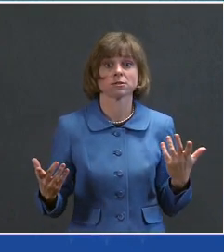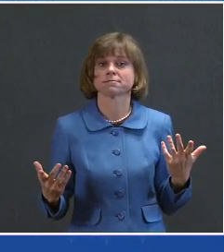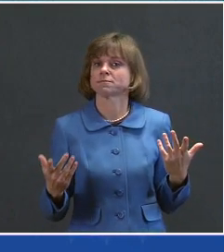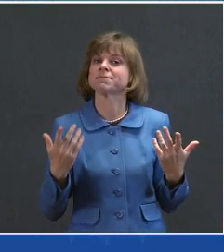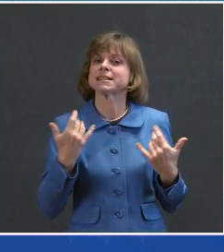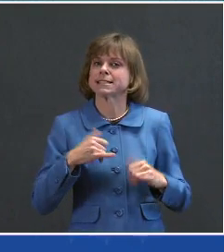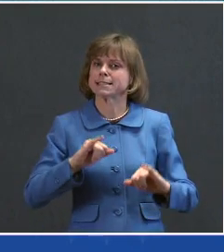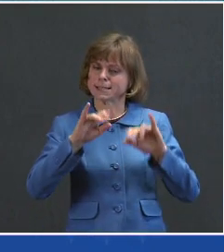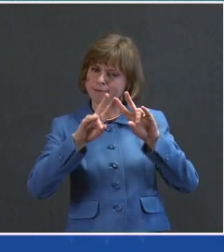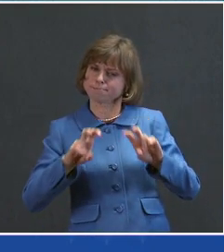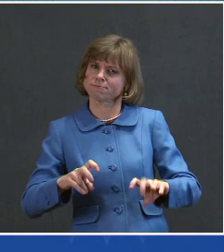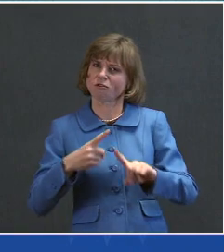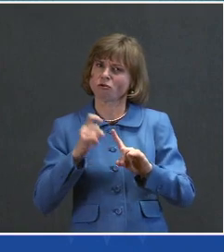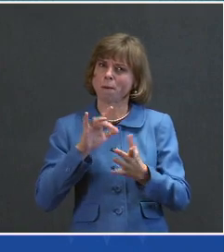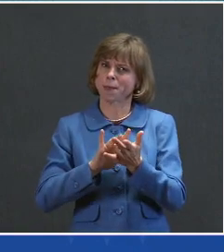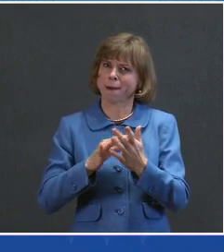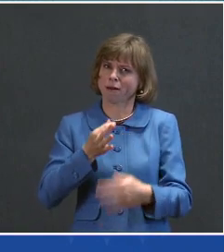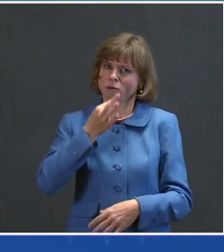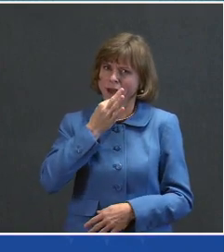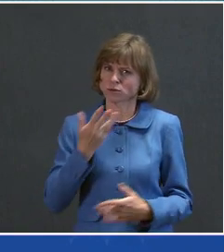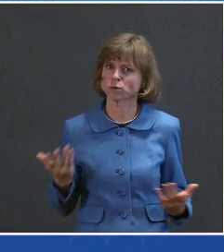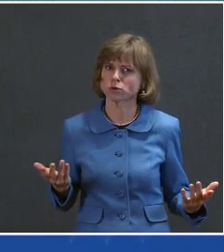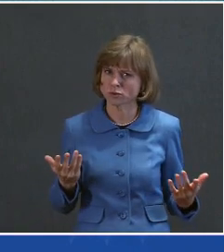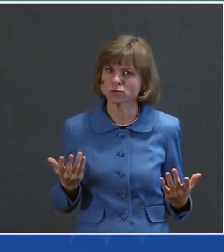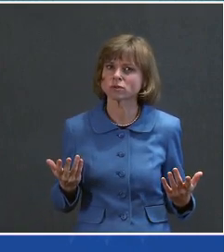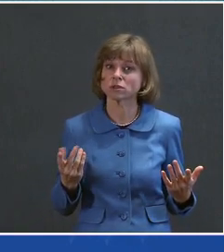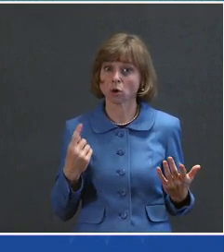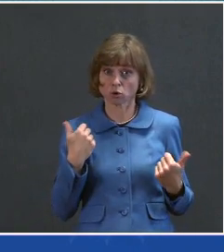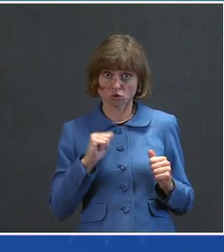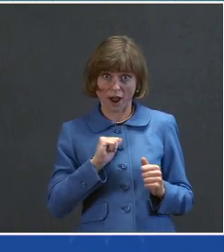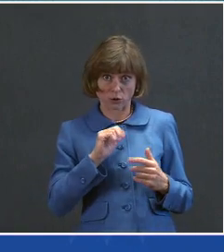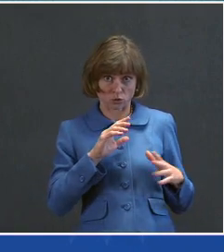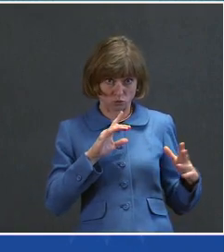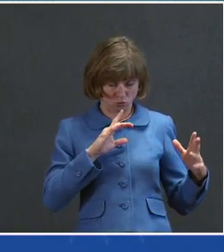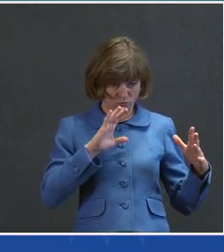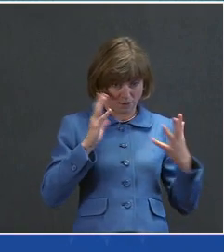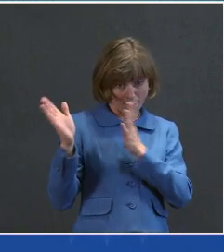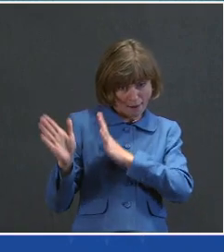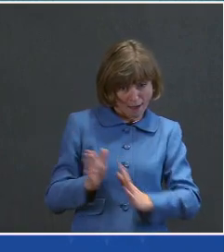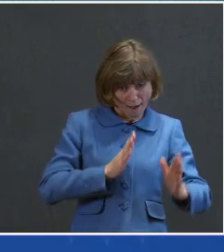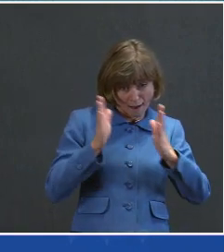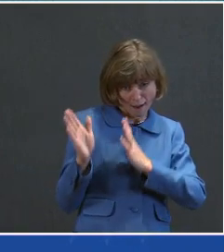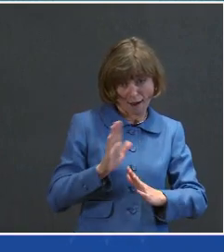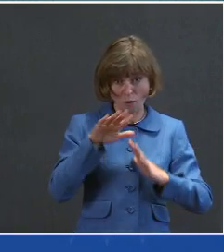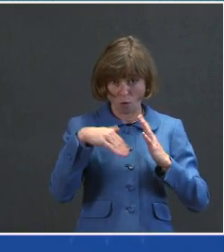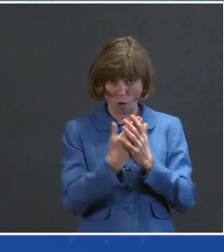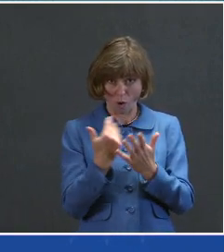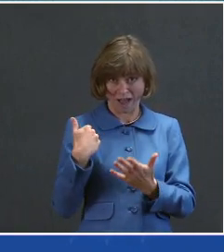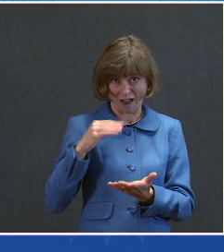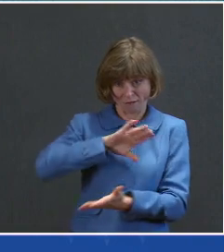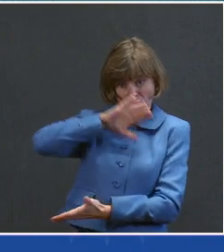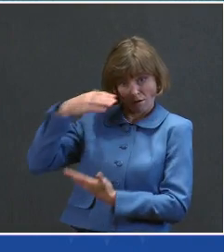We are, of course, securing all of these doses so we can plan for a range of scenarios. We have contributed to COVAX,